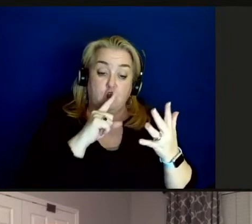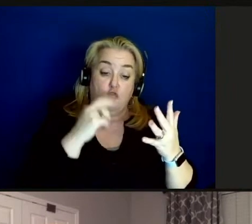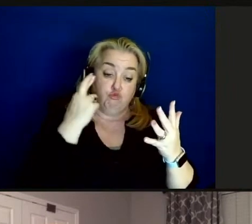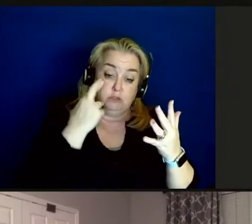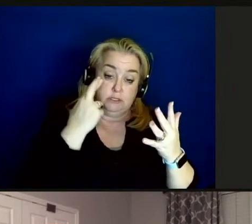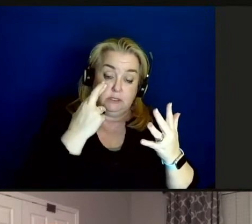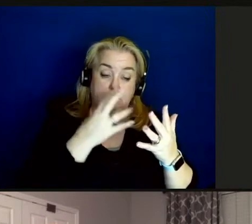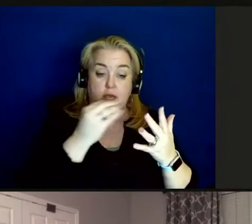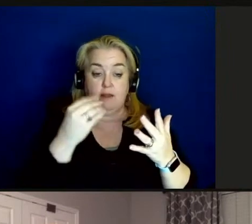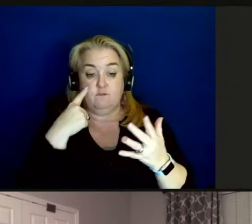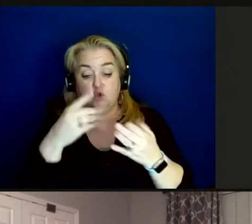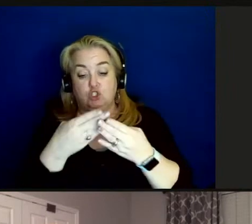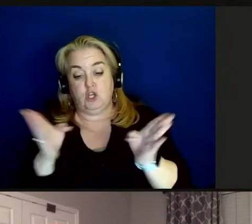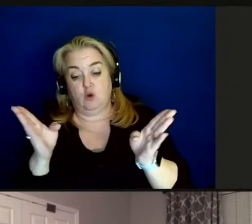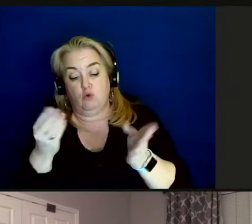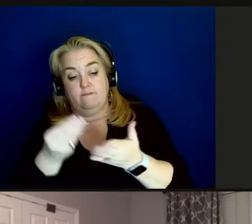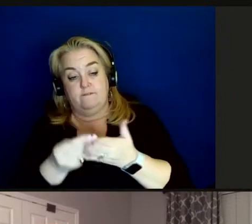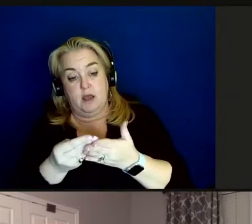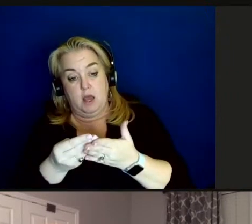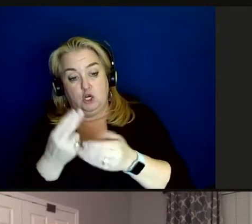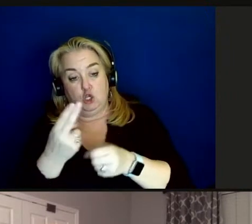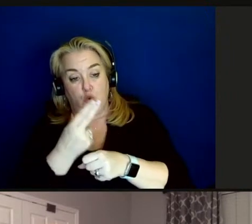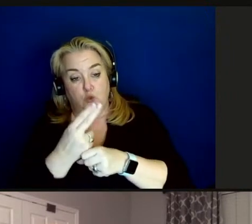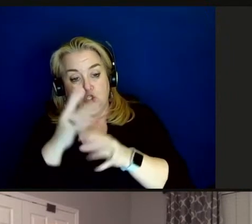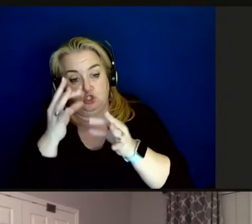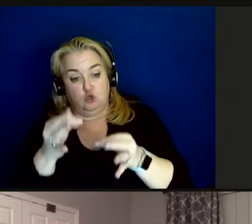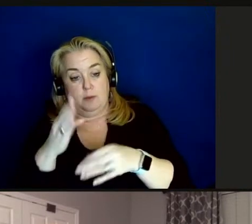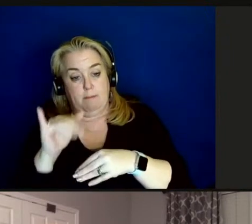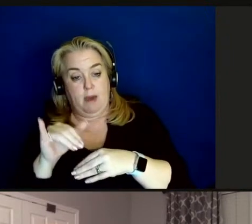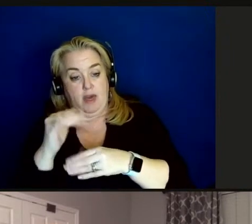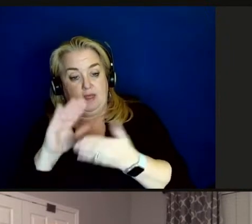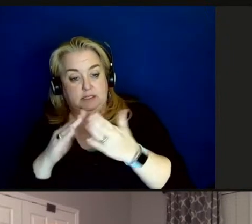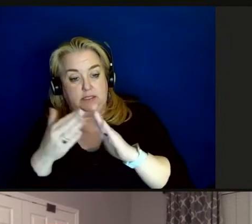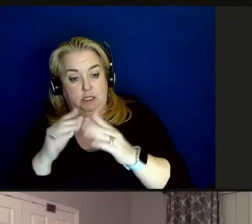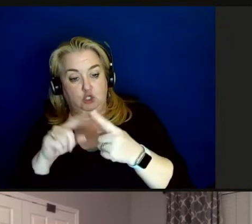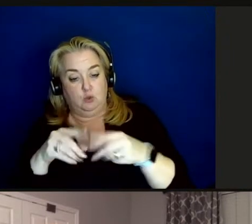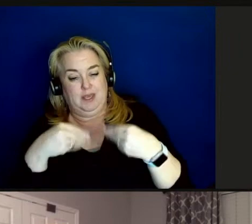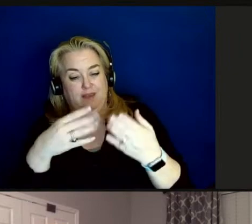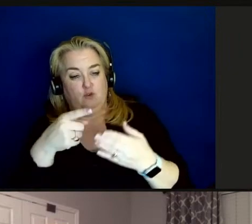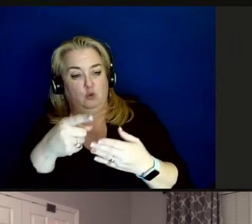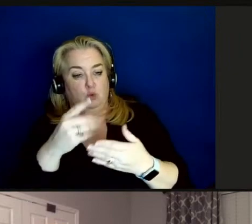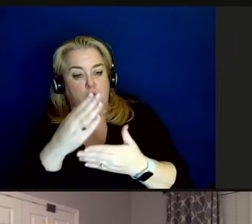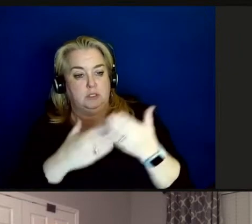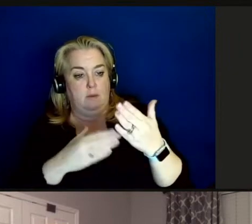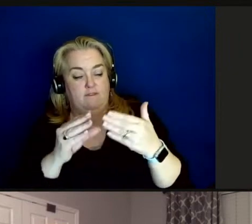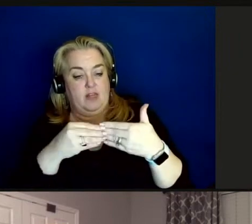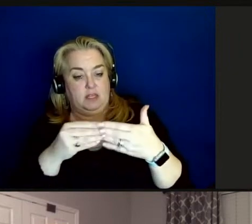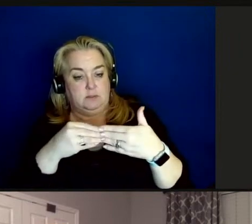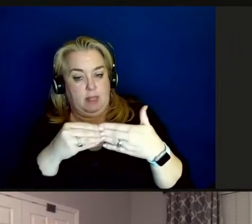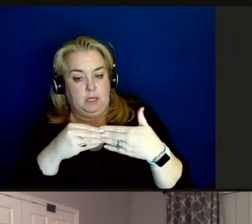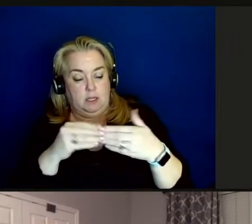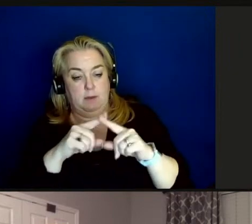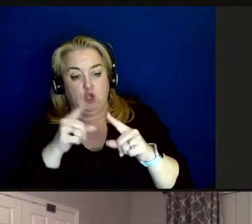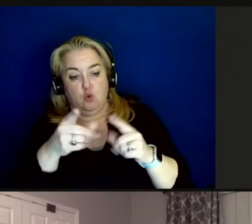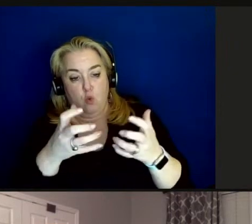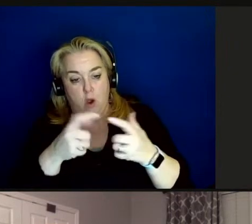CAN SEE. LET ME SAY HERE ARE THE PRIMARY